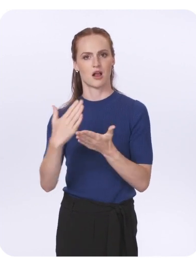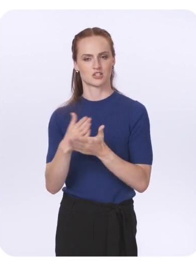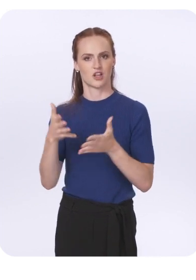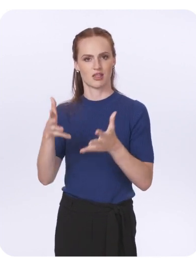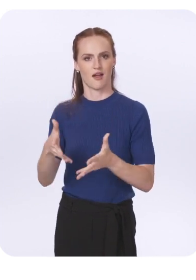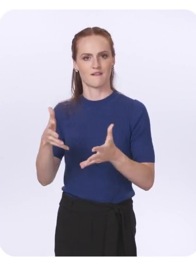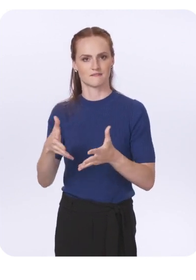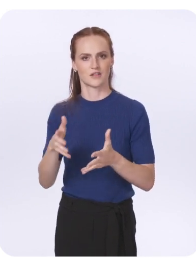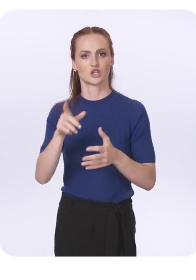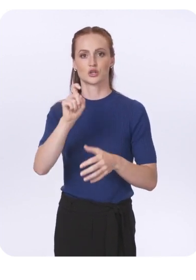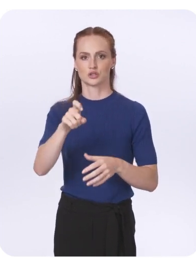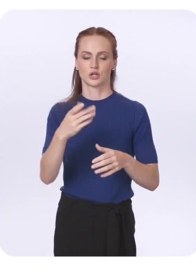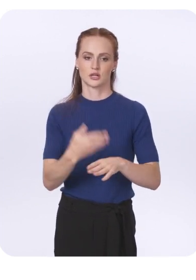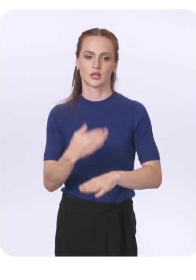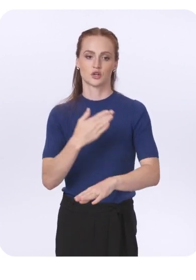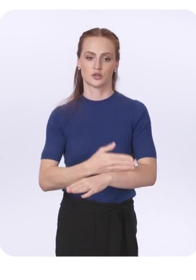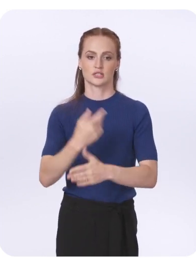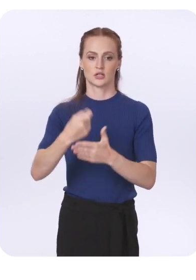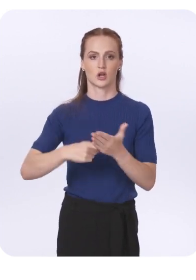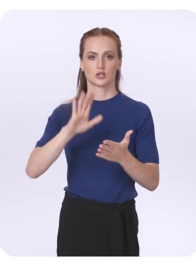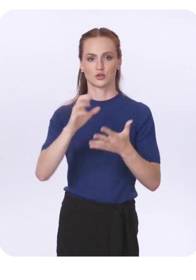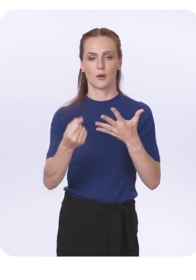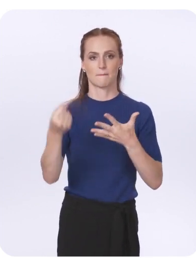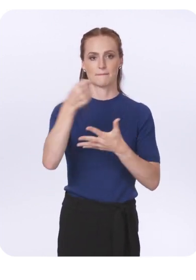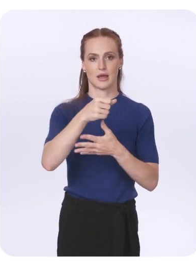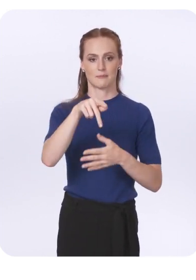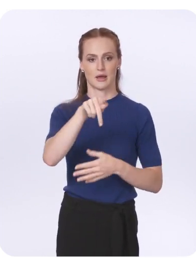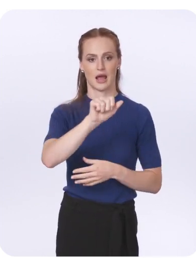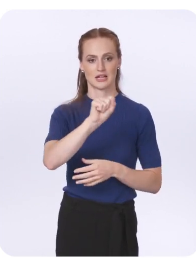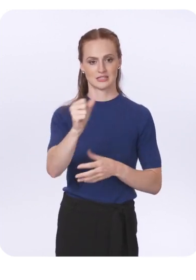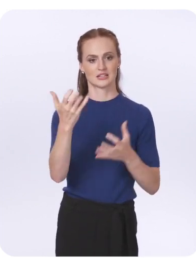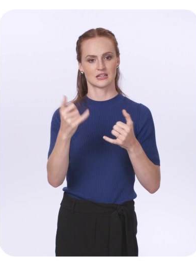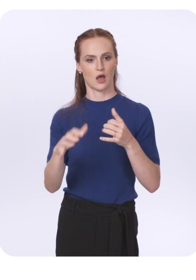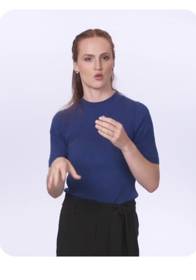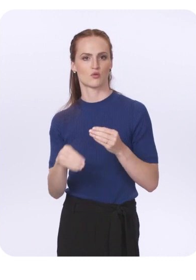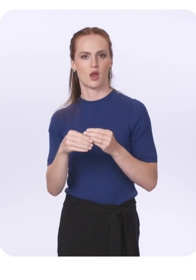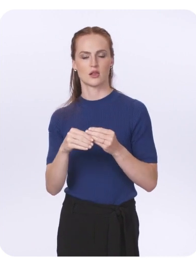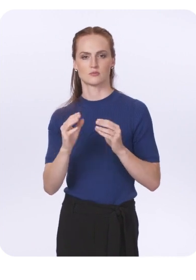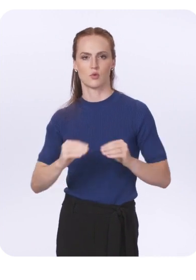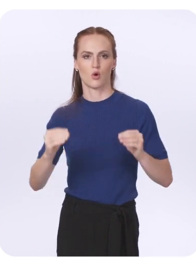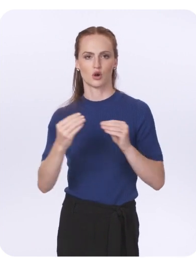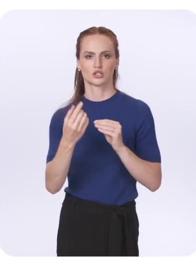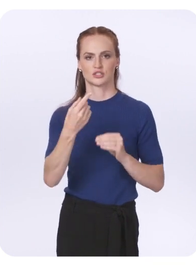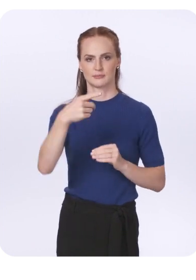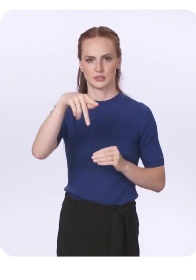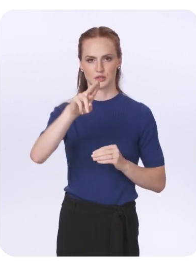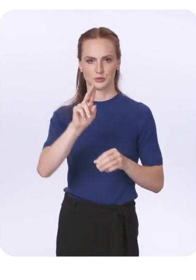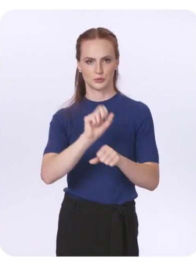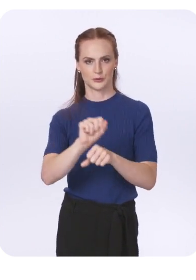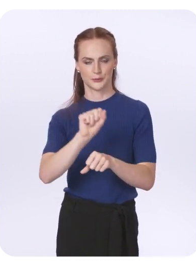So you probably should increase the cost of your main pass. And now let’s start filling the rest in with some more GPU work.